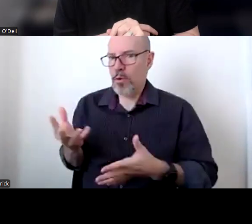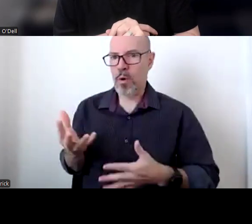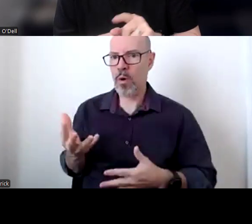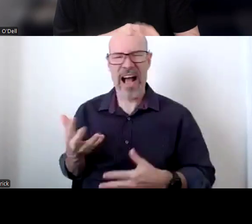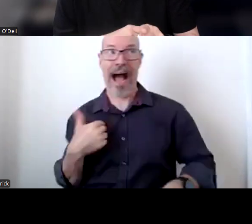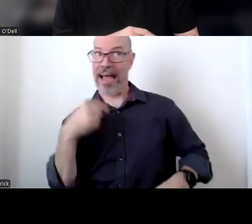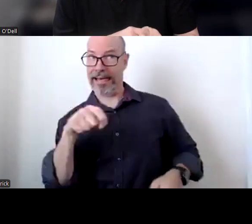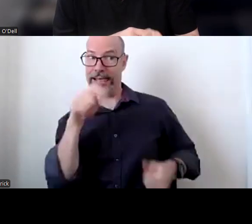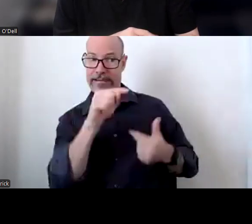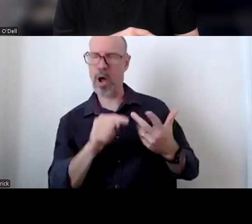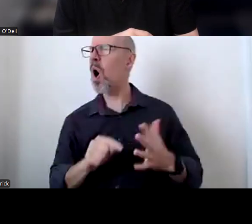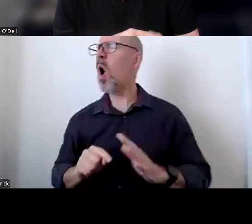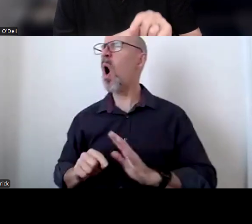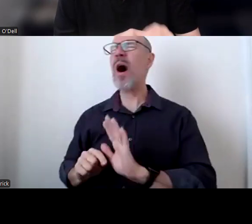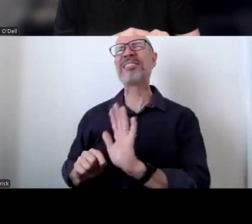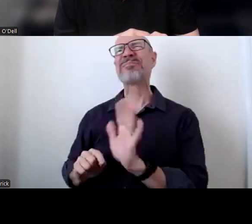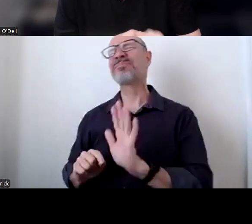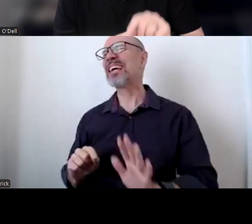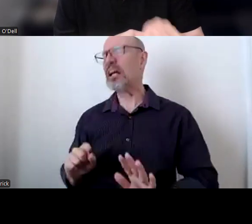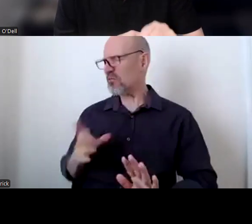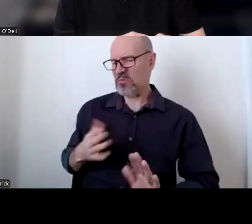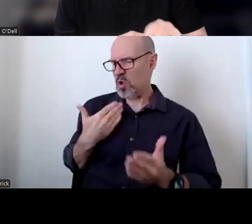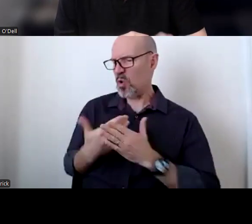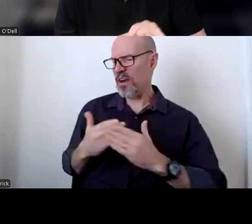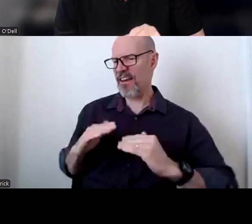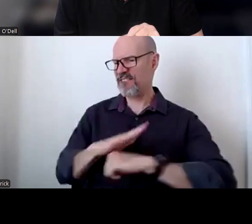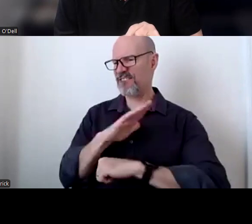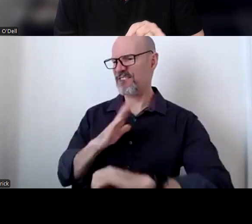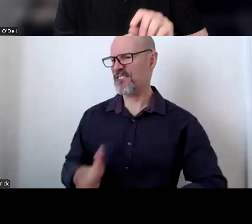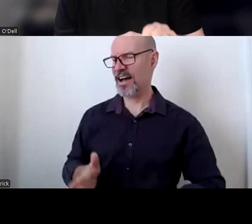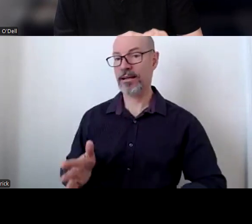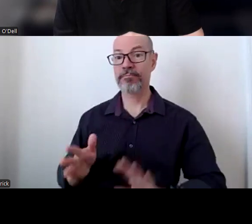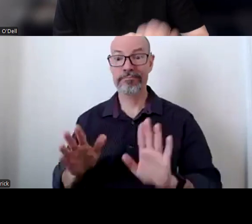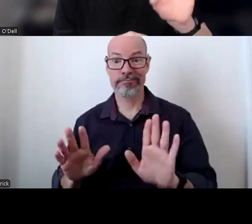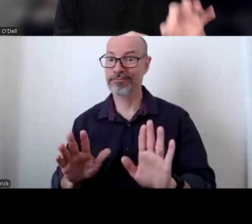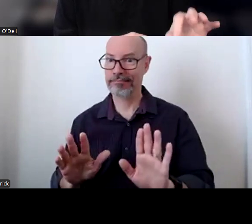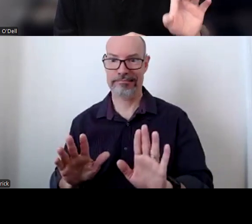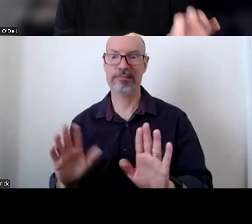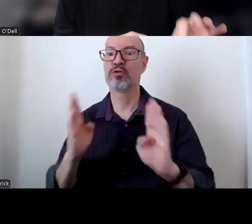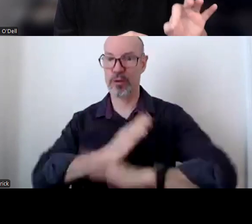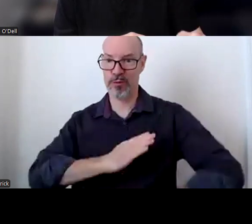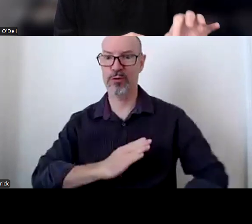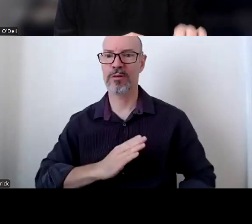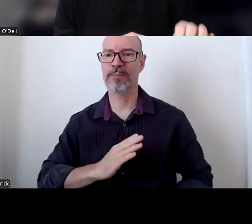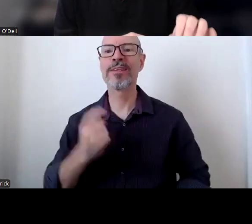That's a good way of getting I remember not too longing a hospital got into trouble.